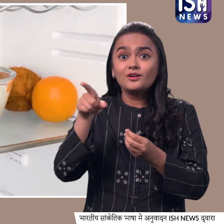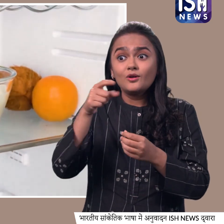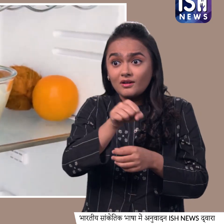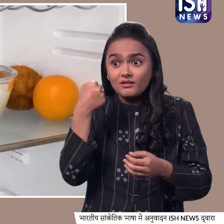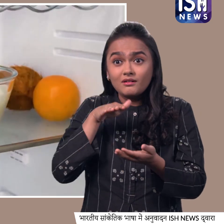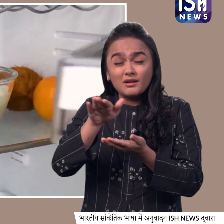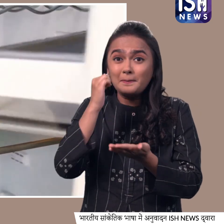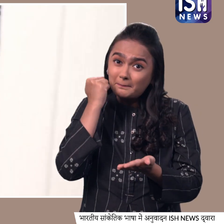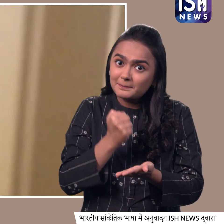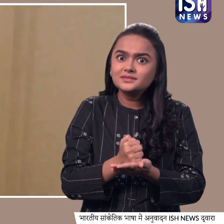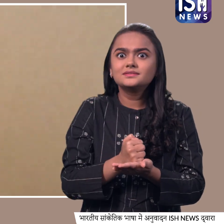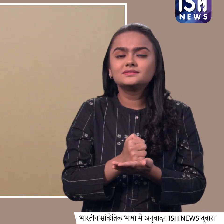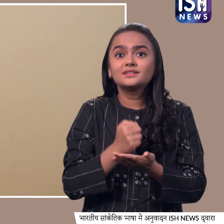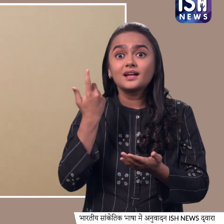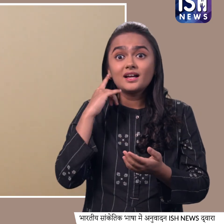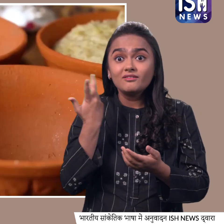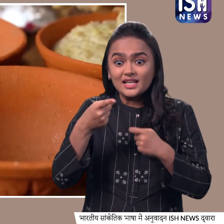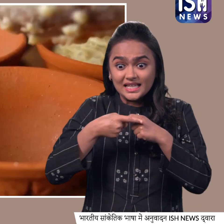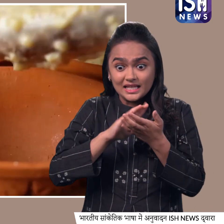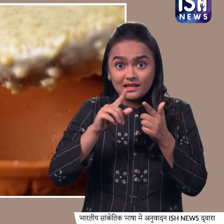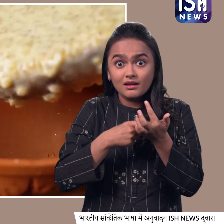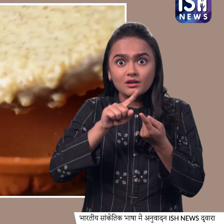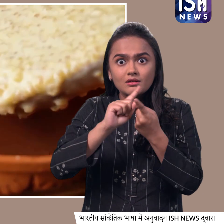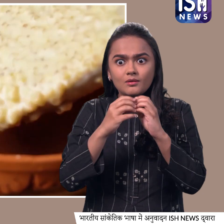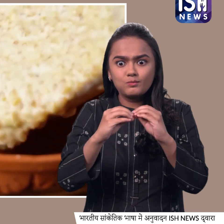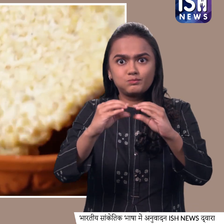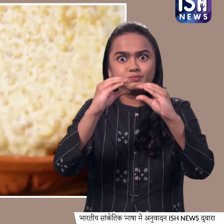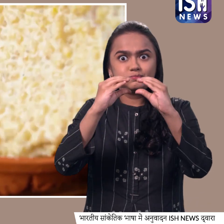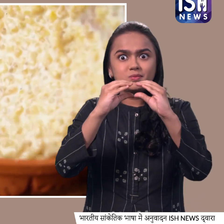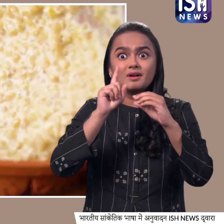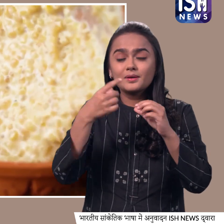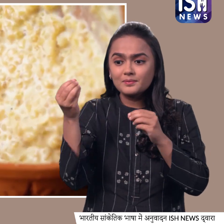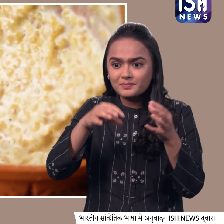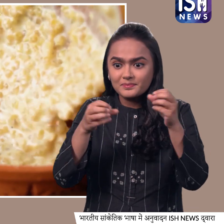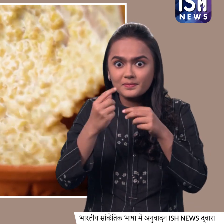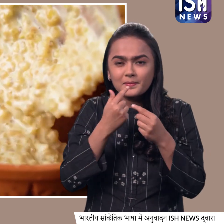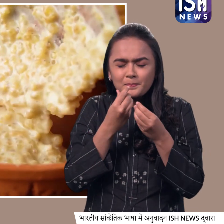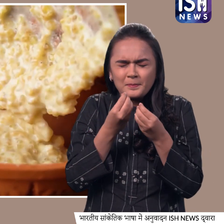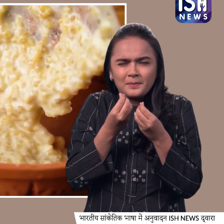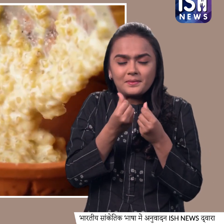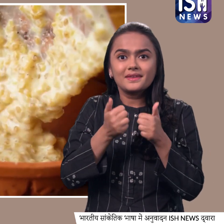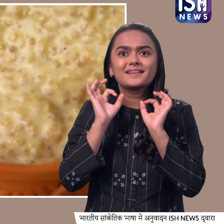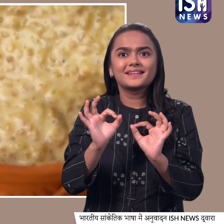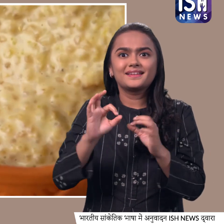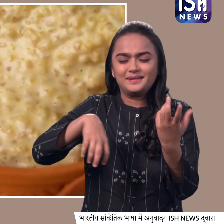It is necessary to keep it in the fridge for sometime. It will help thicken the kheer and mix all the flavours well.